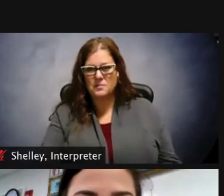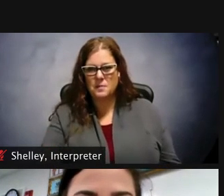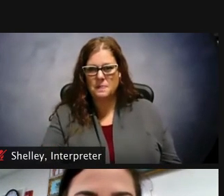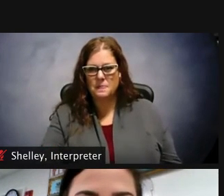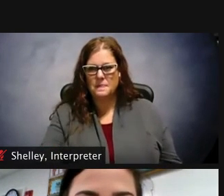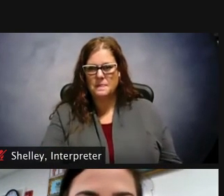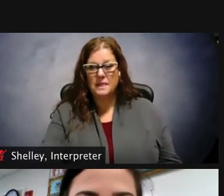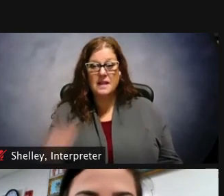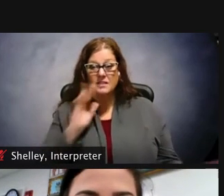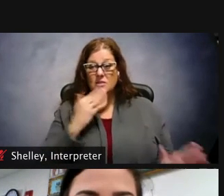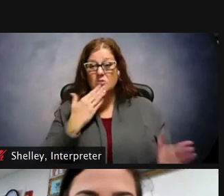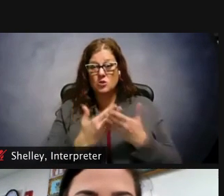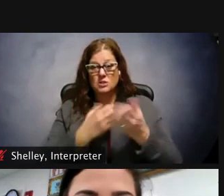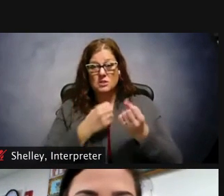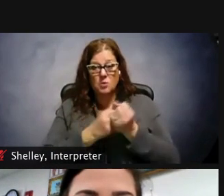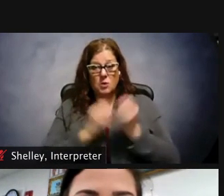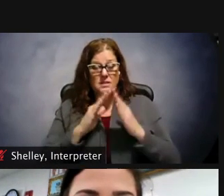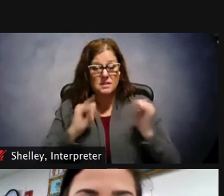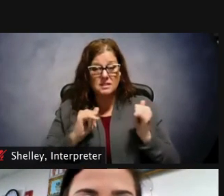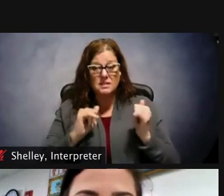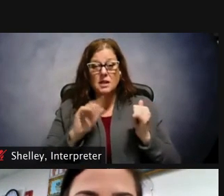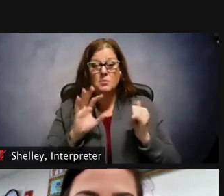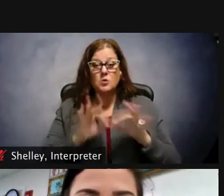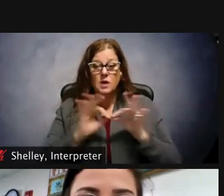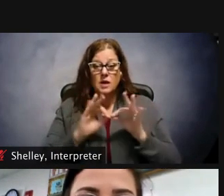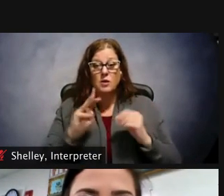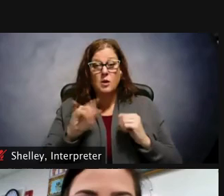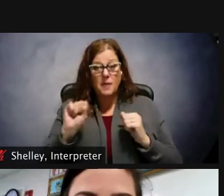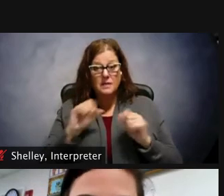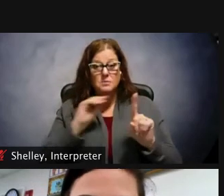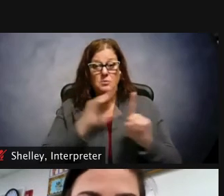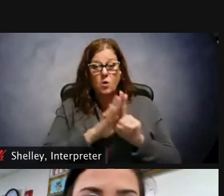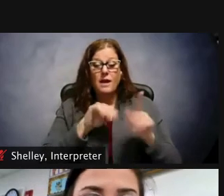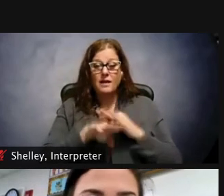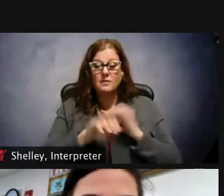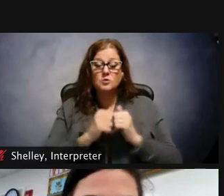provides the critical mass exposure.” Yes, and “Access to the mainstream at the same time.”